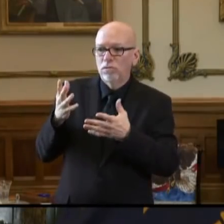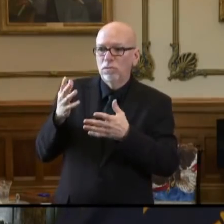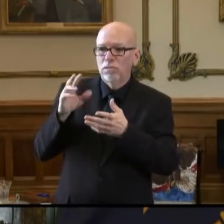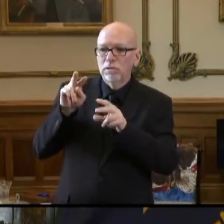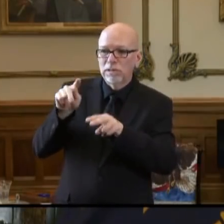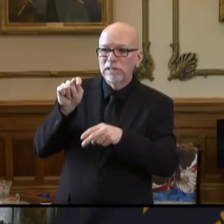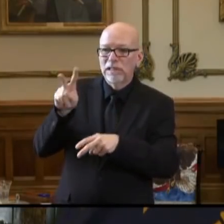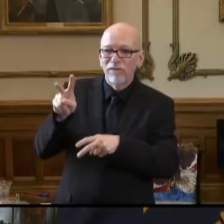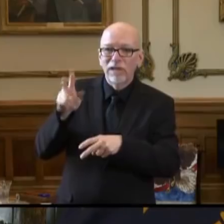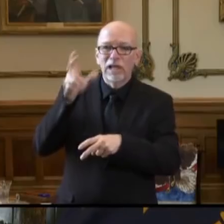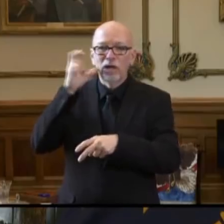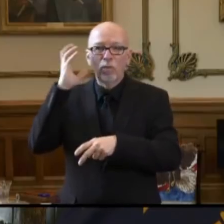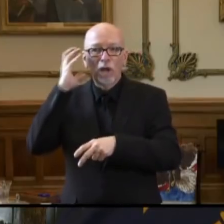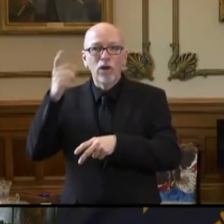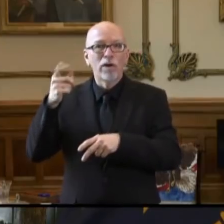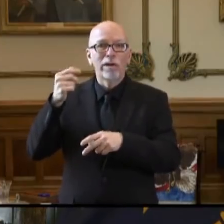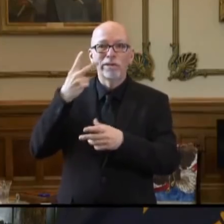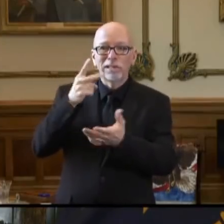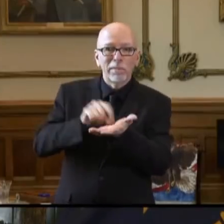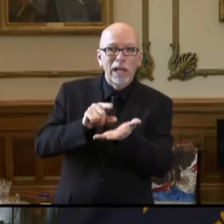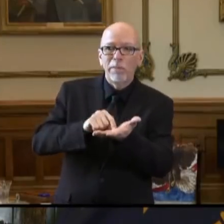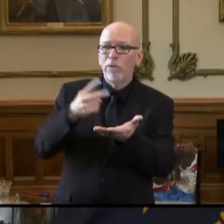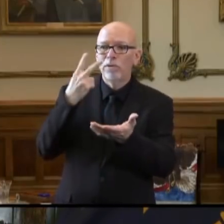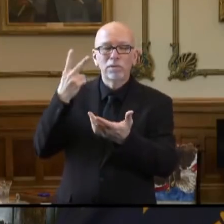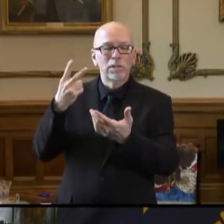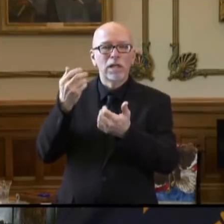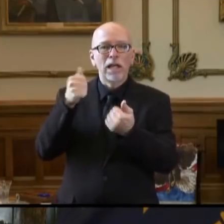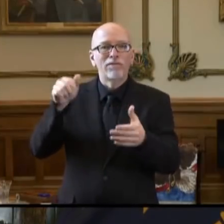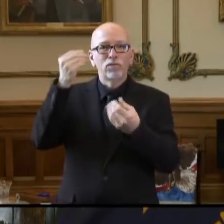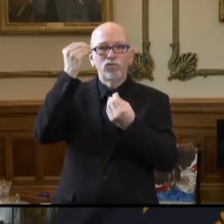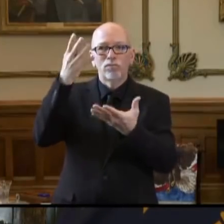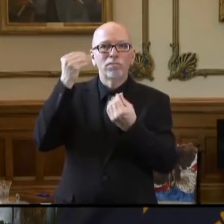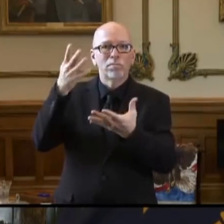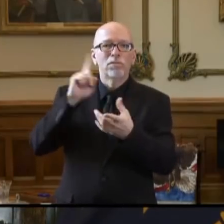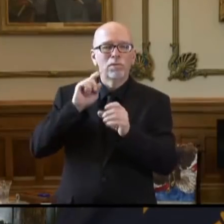AFFECTED OR INFECTED OR WHEN YOU LEARN OF SOMEONE CLOSE TO YOURSELF OR AS YOU'RE WATCHING